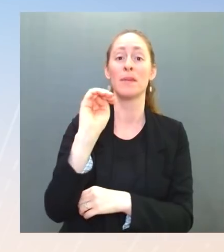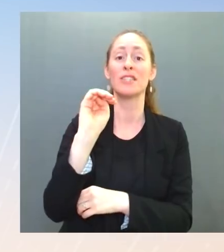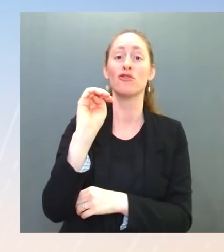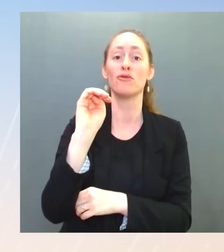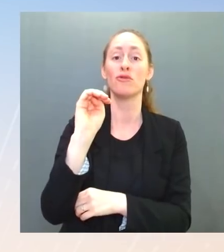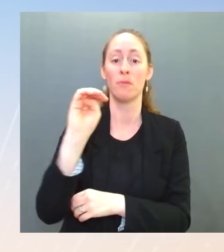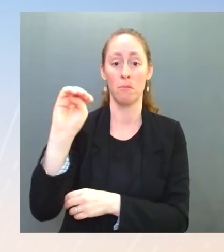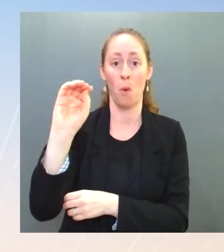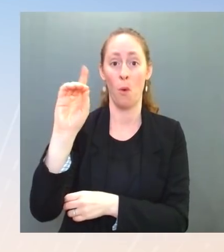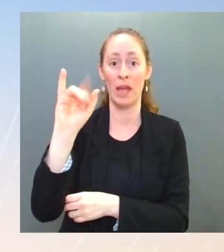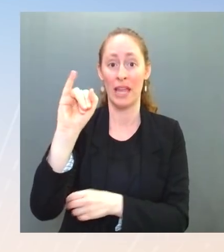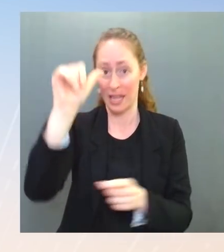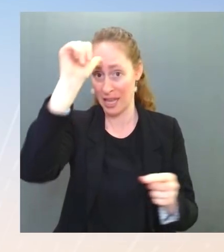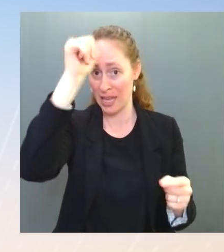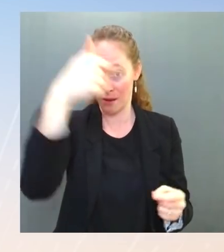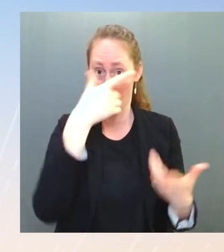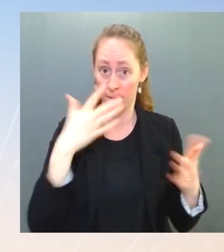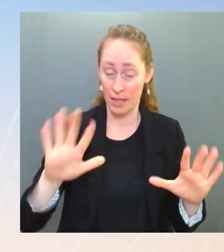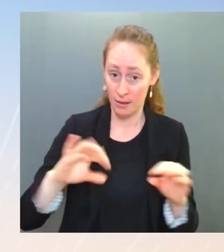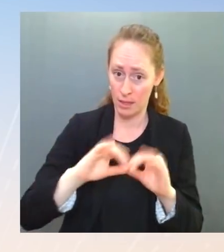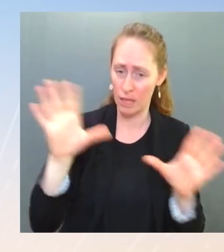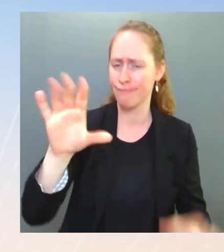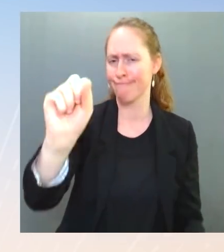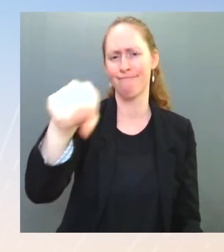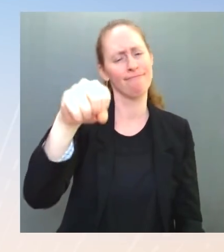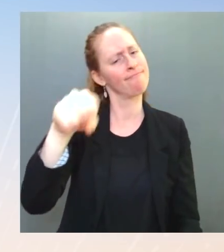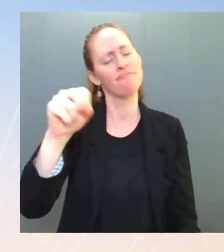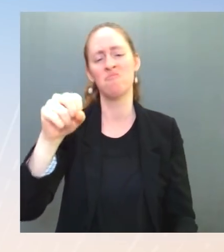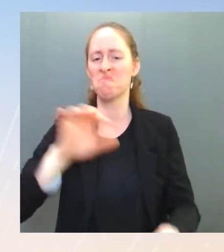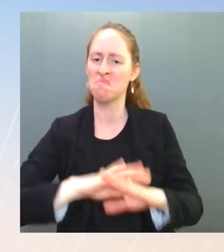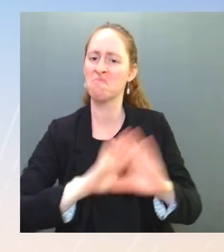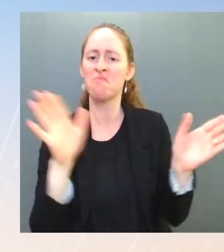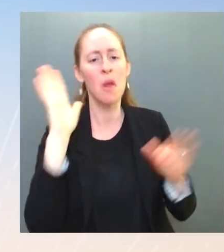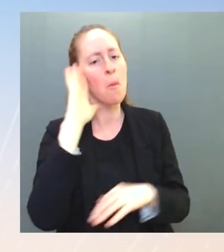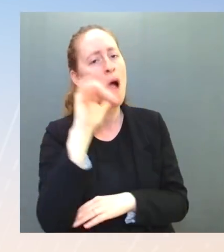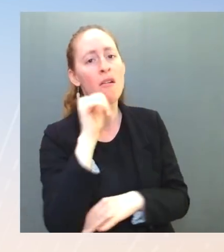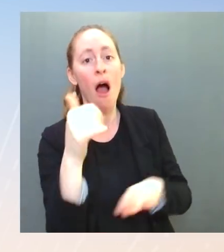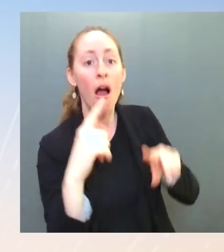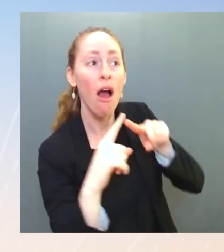Ms. Psaki: I'll let Prime Minister Modi and the Indians speak to that. Again, it's one to 2 percent at this point in time.